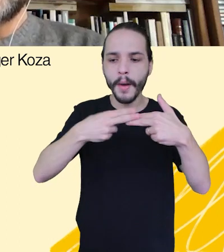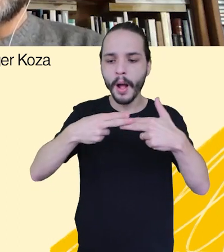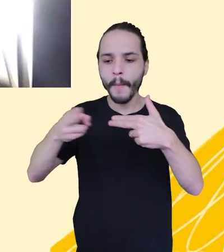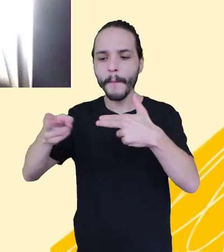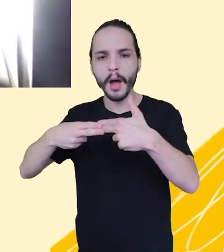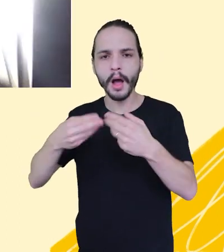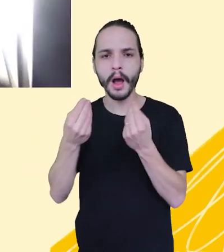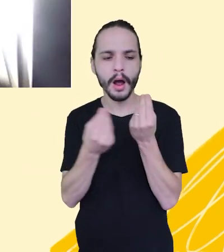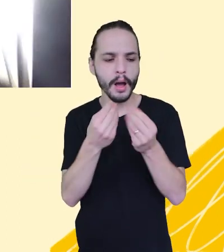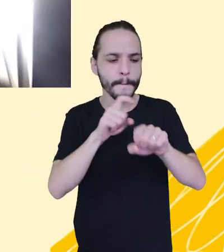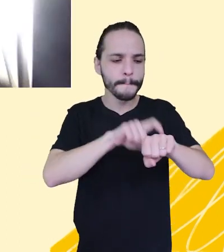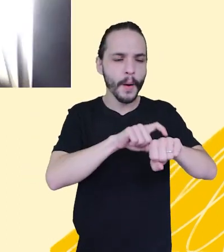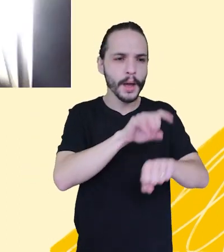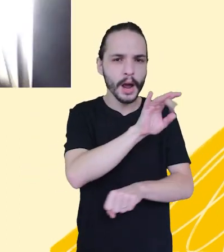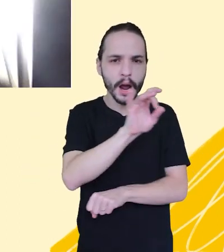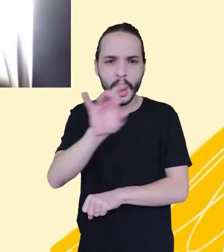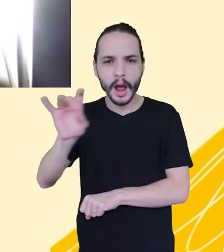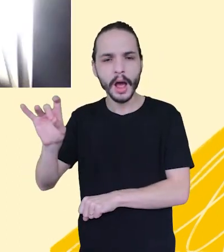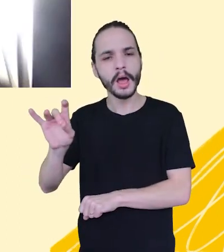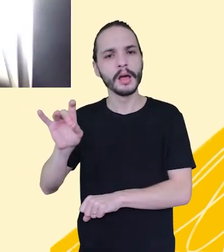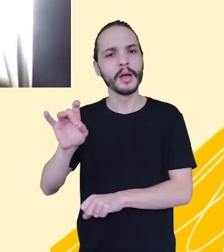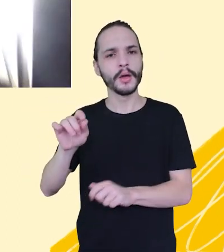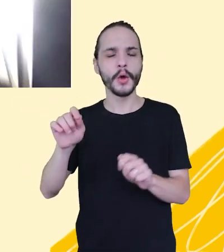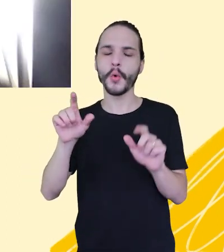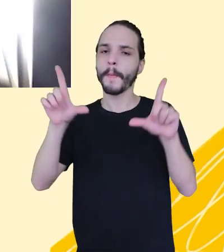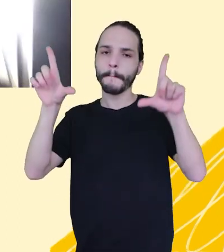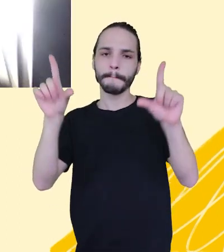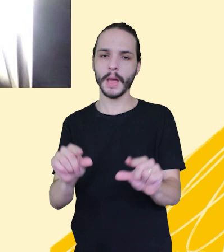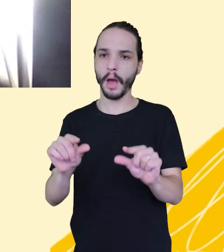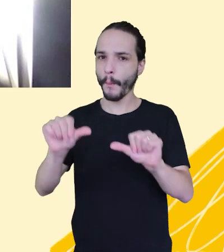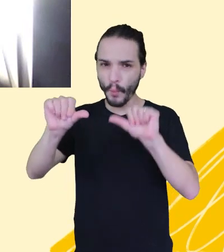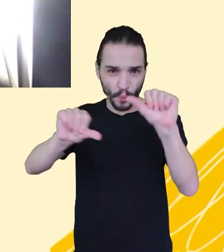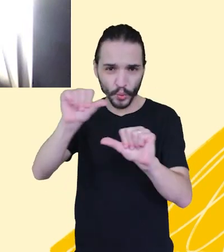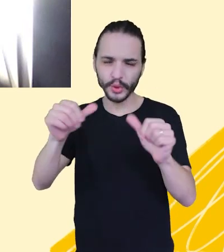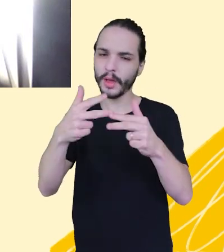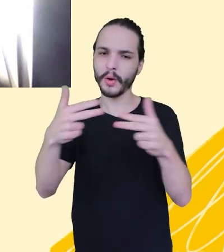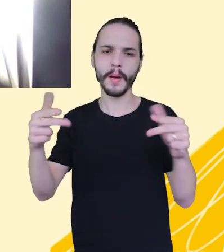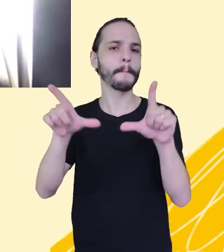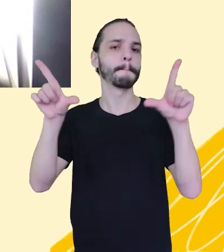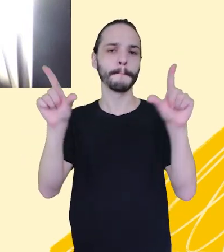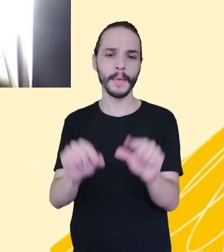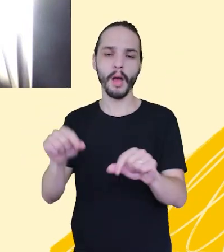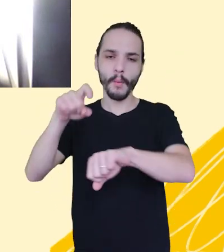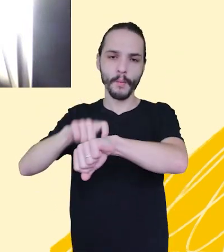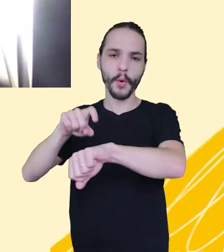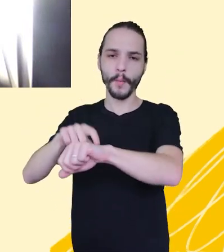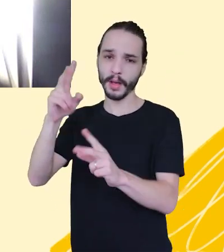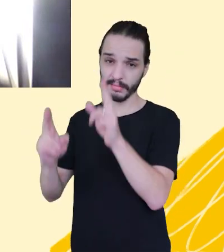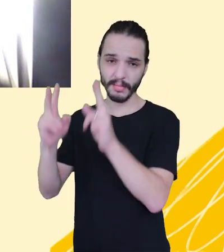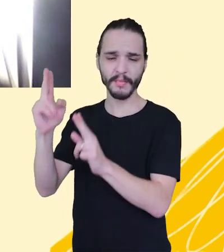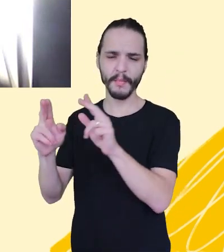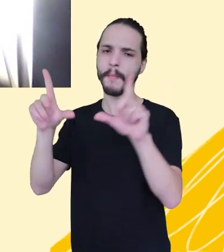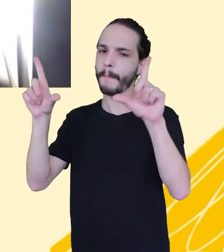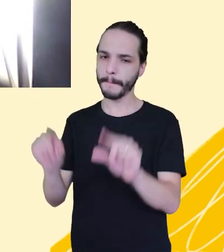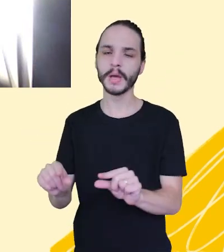I do very less changes through the editing process, I really...